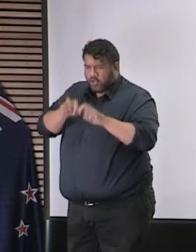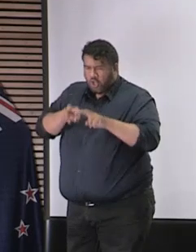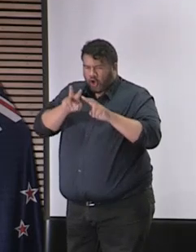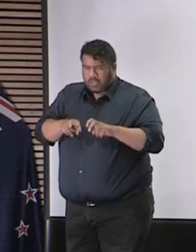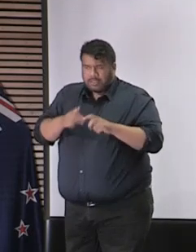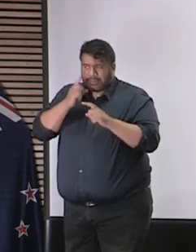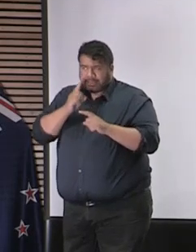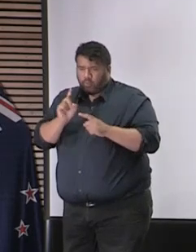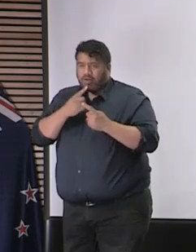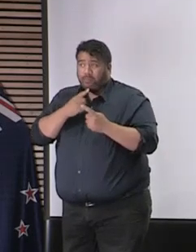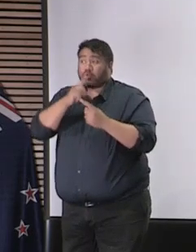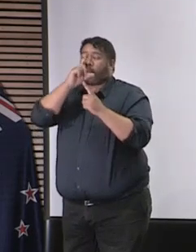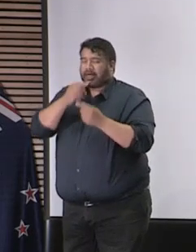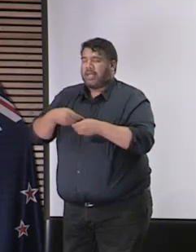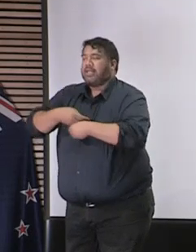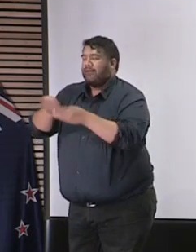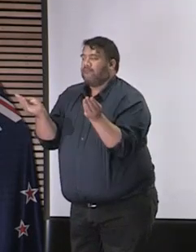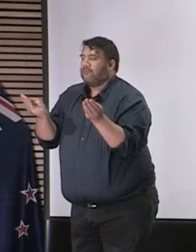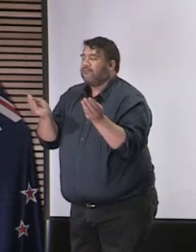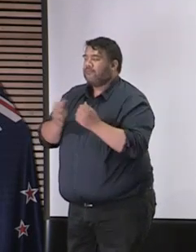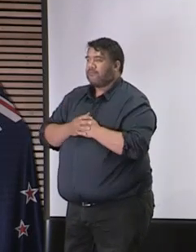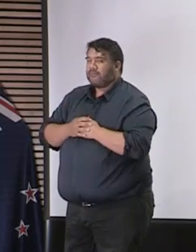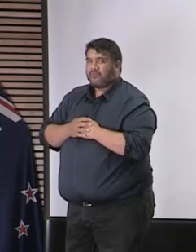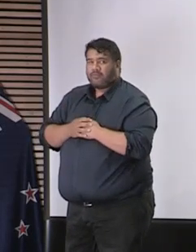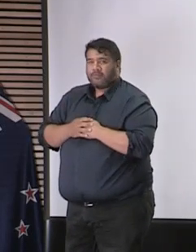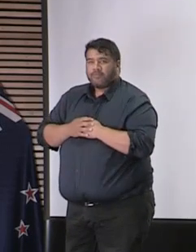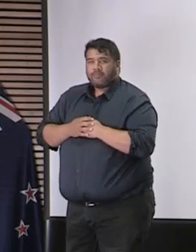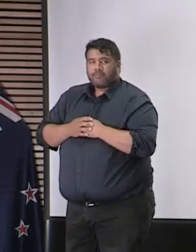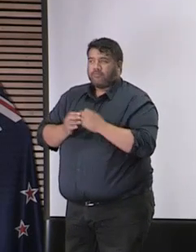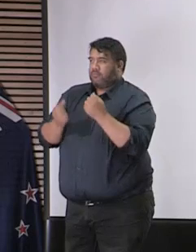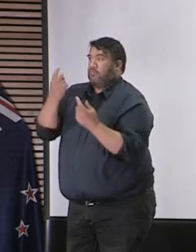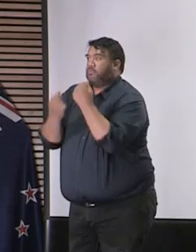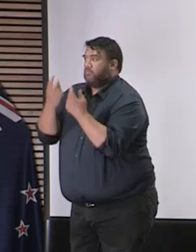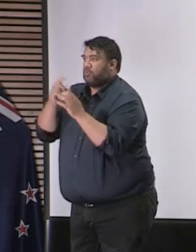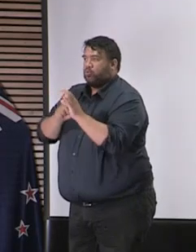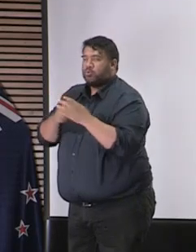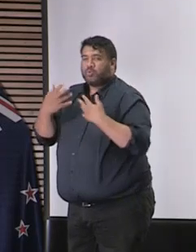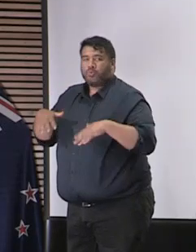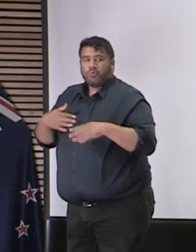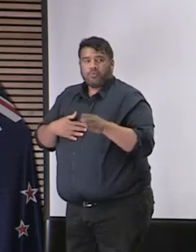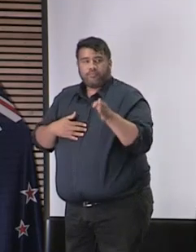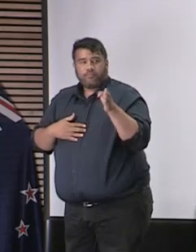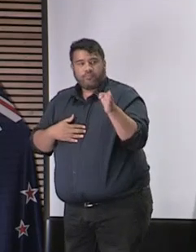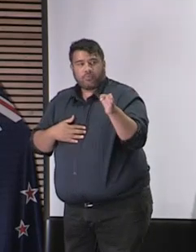Director-General said I think we can go back and look at whether or not we can put in a bit more detail because we are